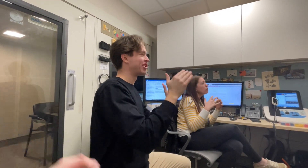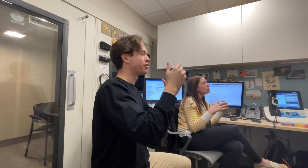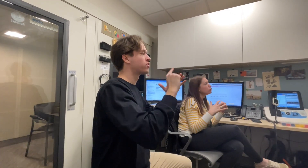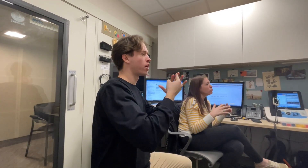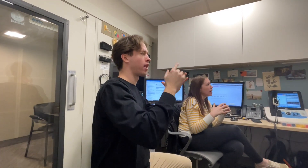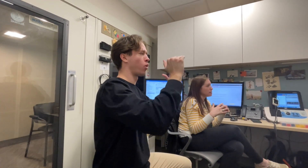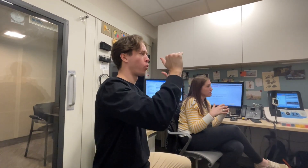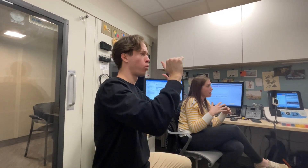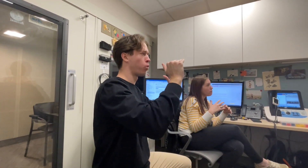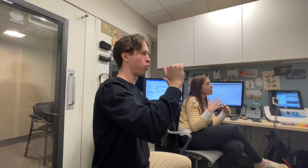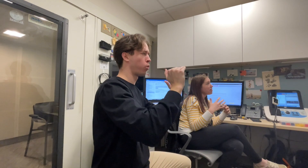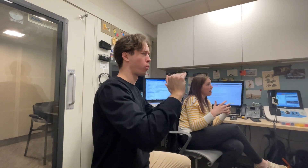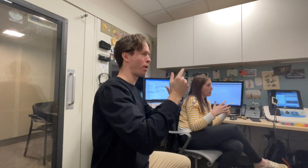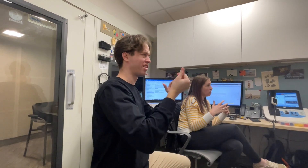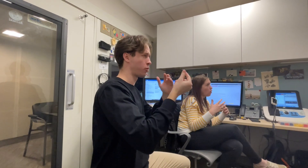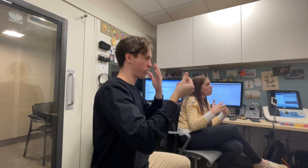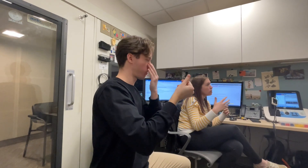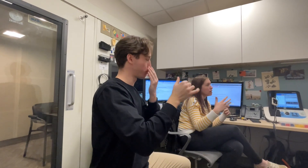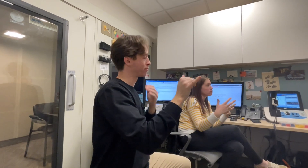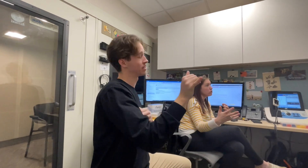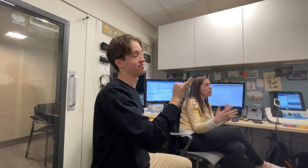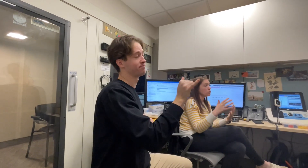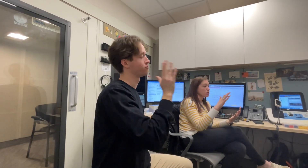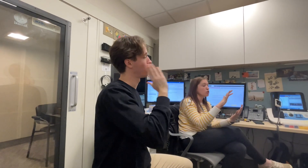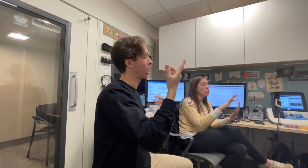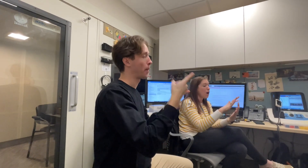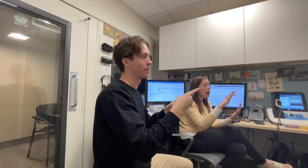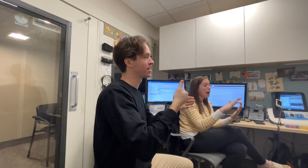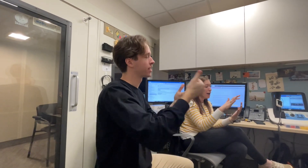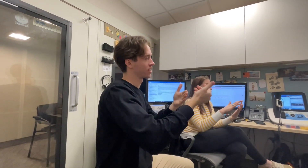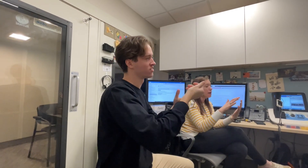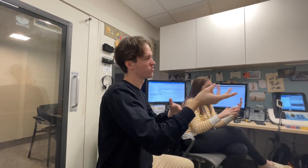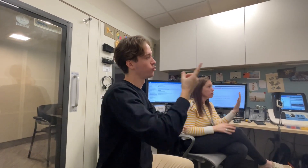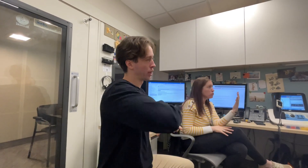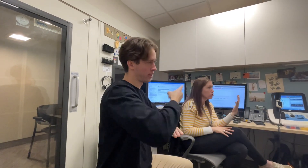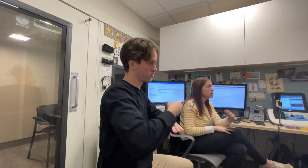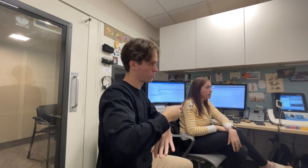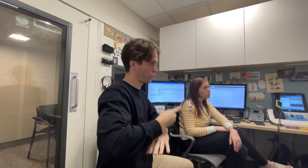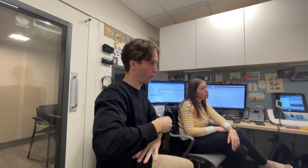will do that same thing over the next few days which is why I give you those next